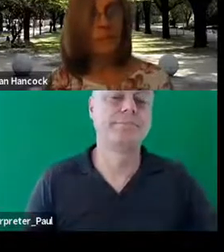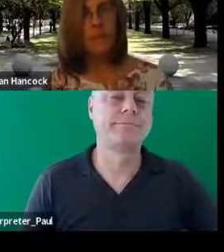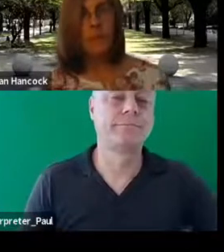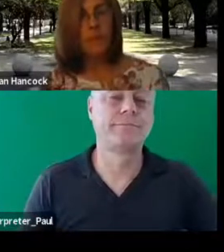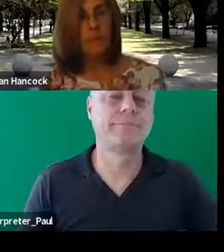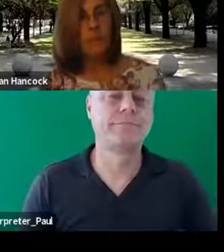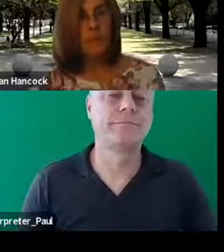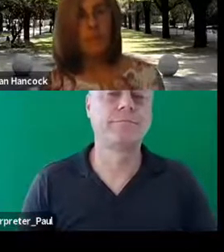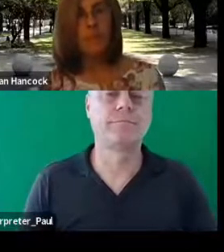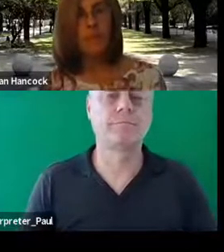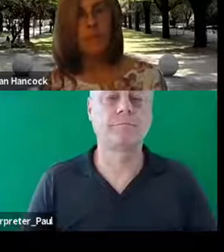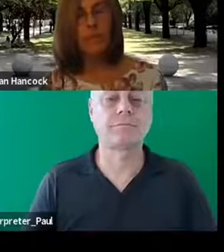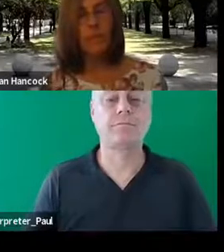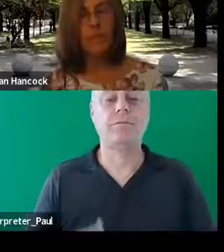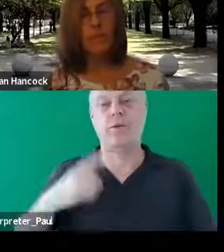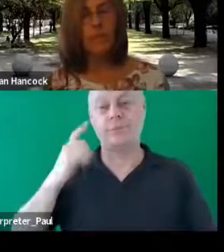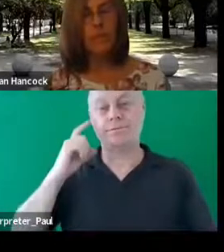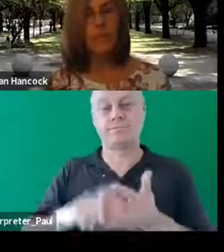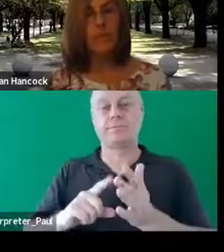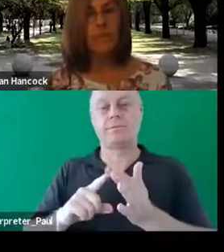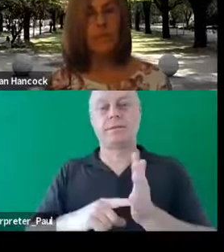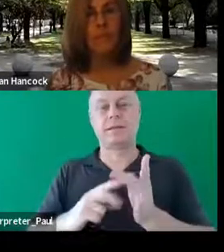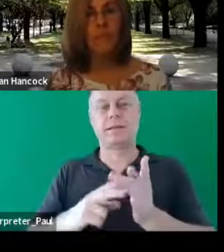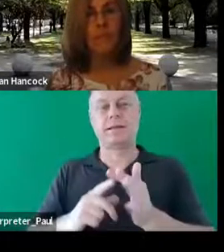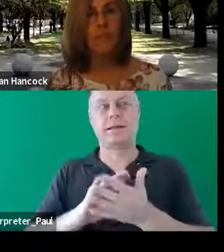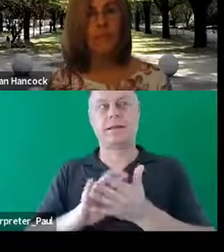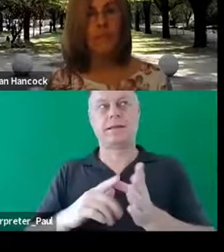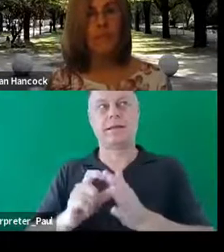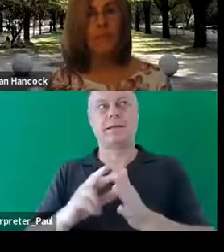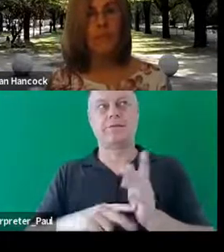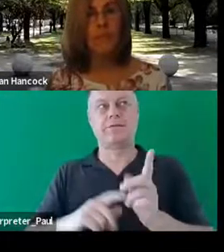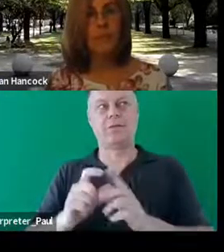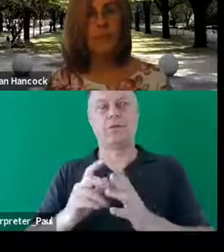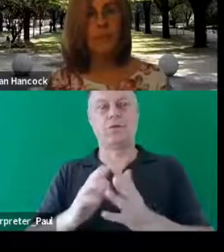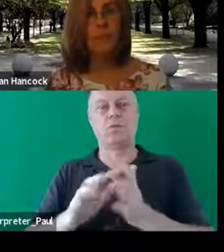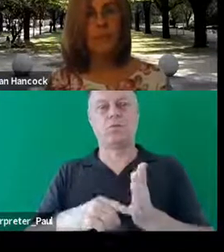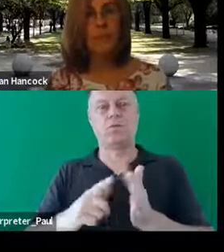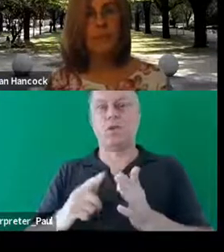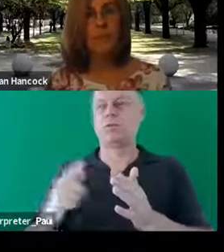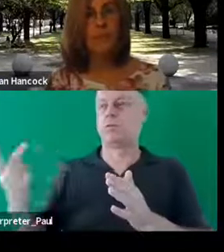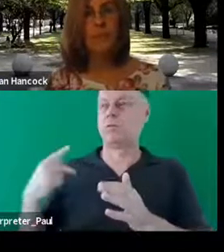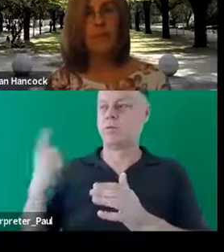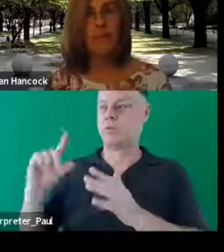work that Elaine Hatfield-White, who is my joint CSMP manager has done in this space.